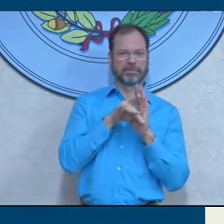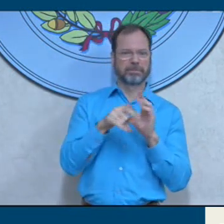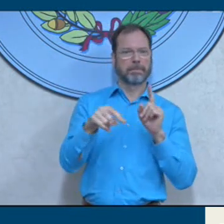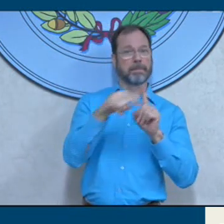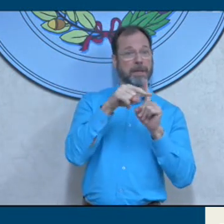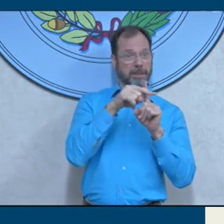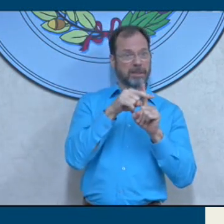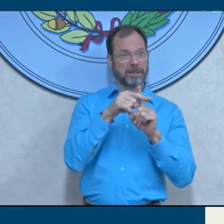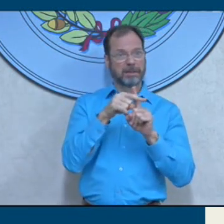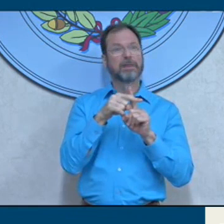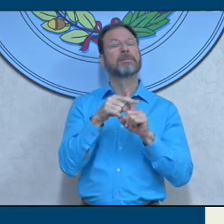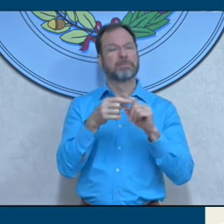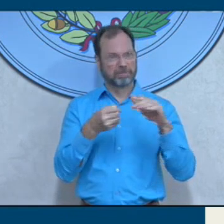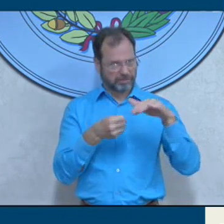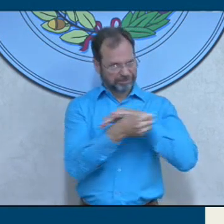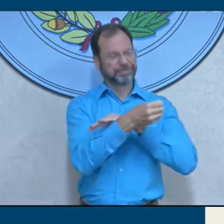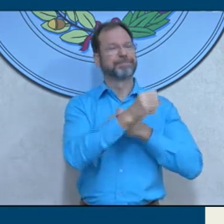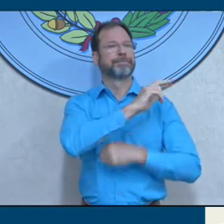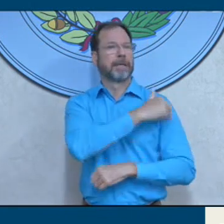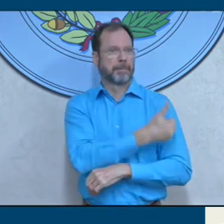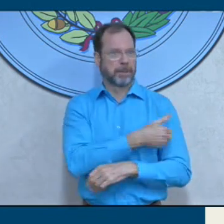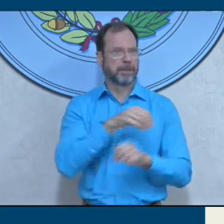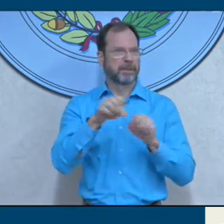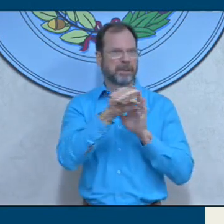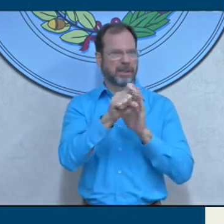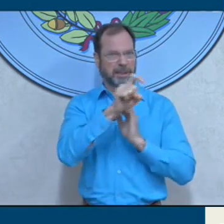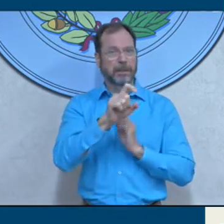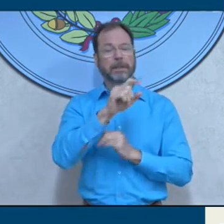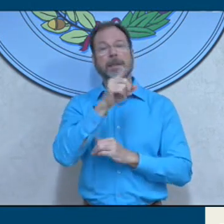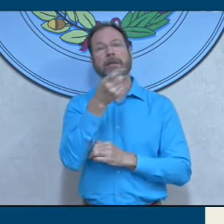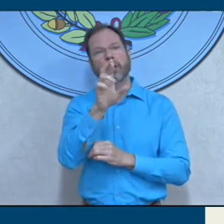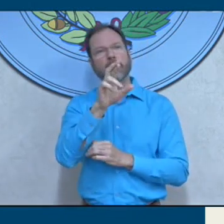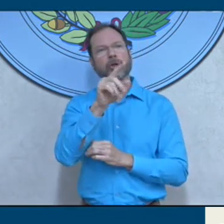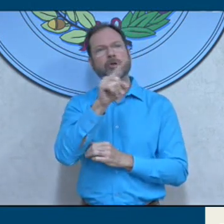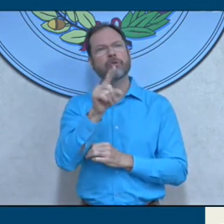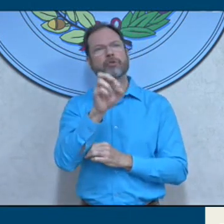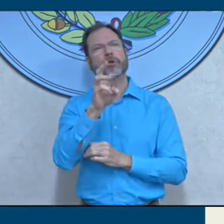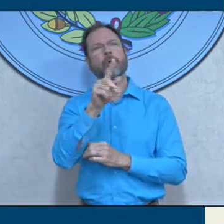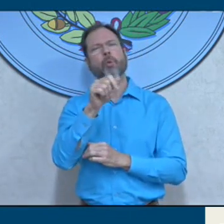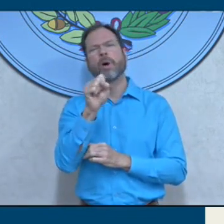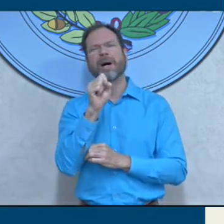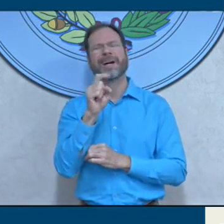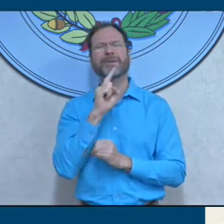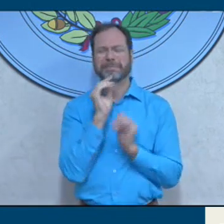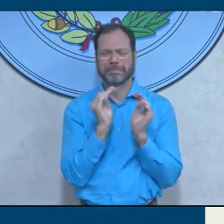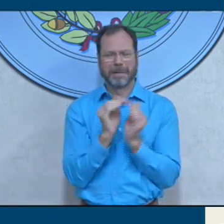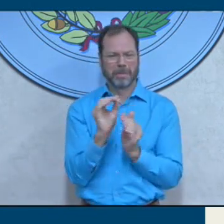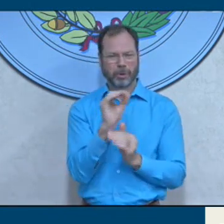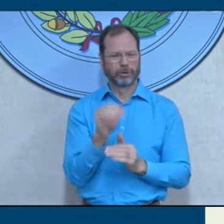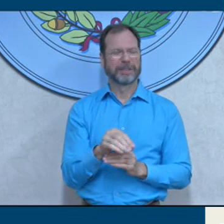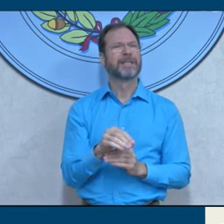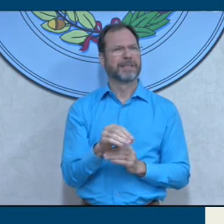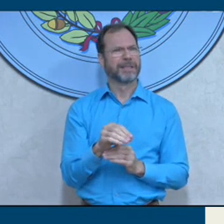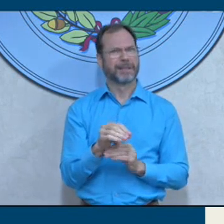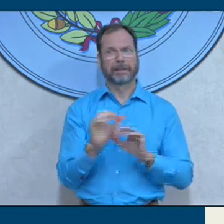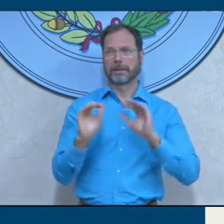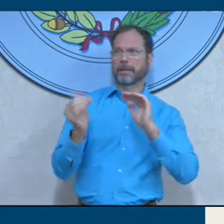EXPLANATION. SO TODAY IT WILL BE REPORTED THAT THERE ARE 2,518 PEOPLE HAVE TESTED POSITIVE WHO ARE POSSIBLE LIES